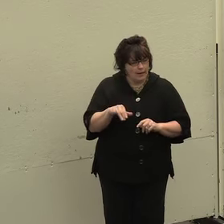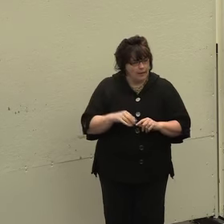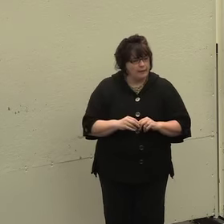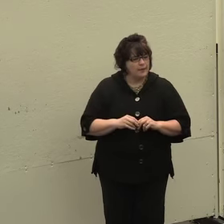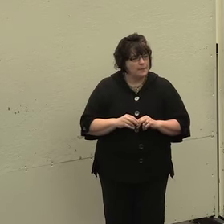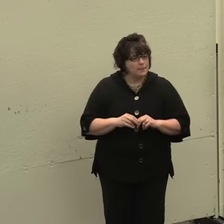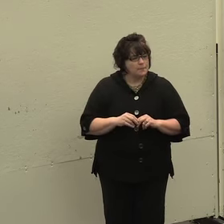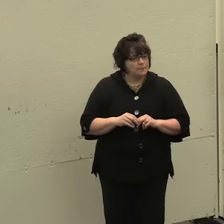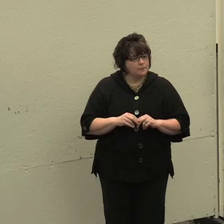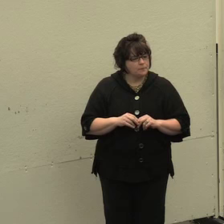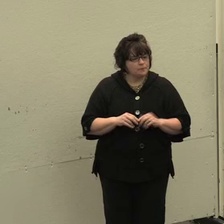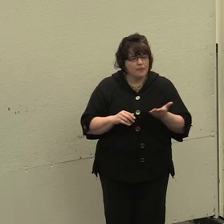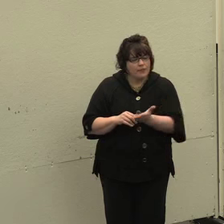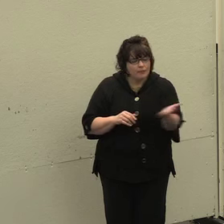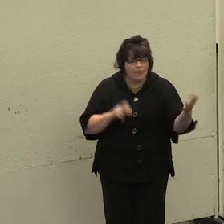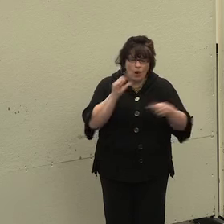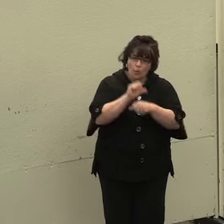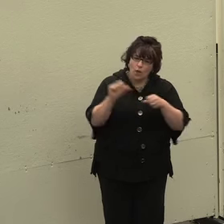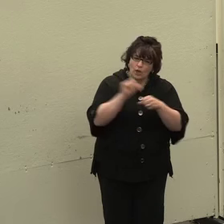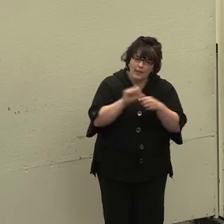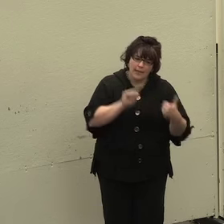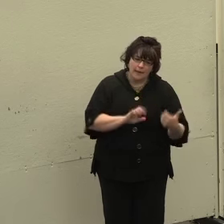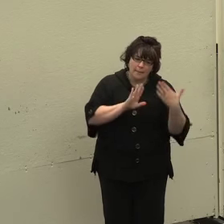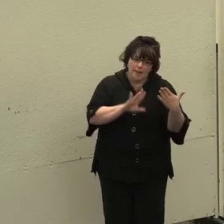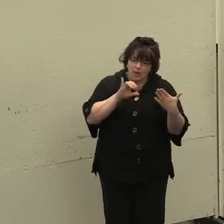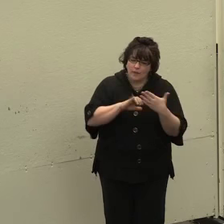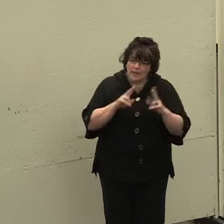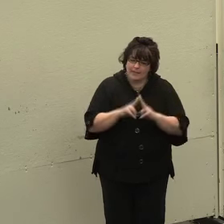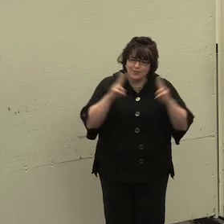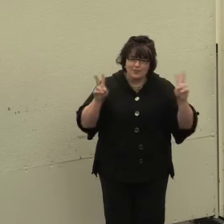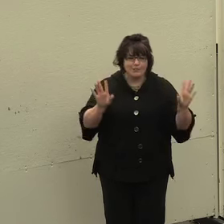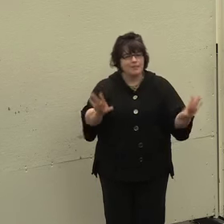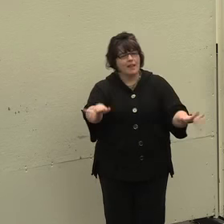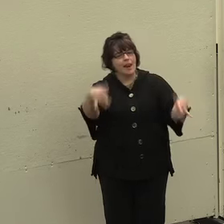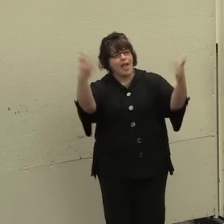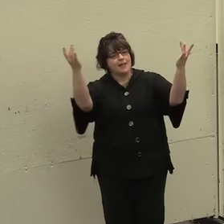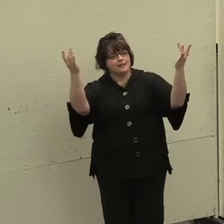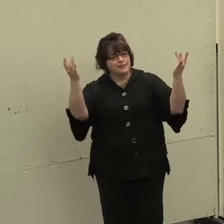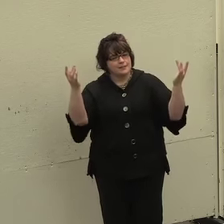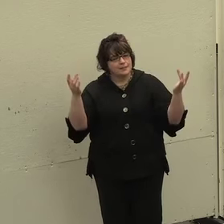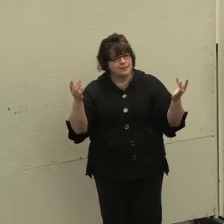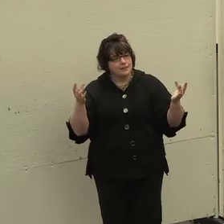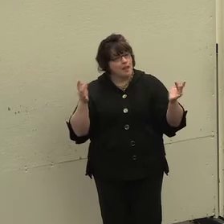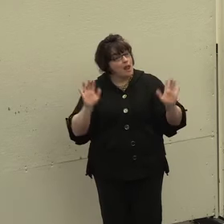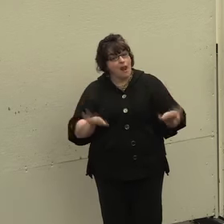They're working in a manner that's extremely light, to the point where